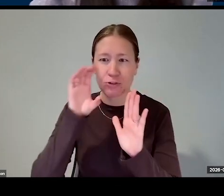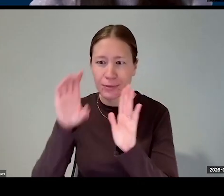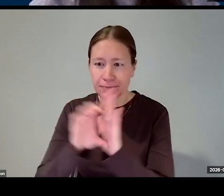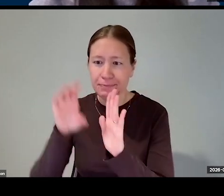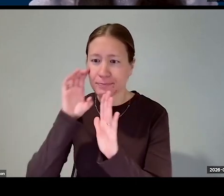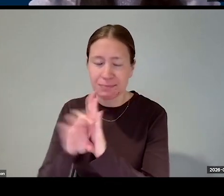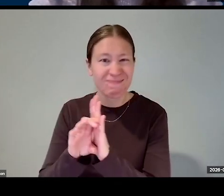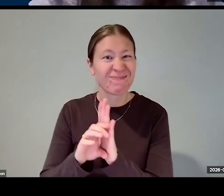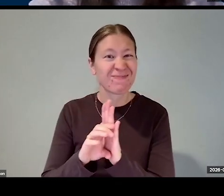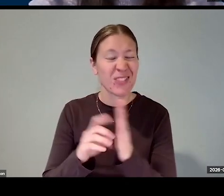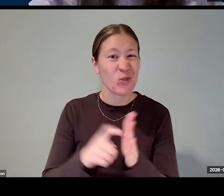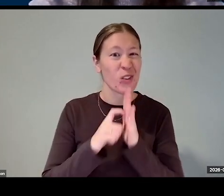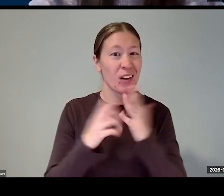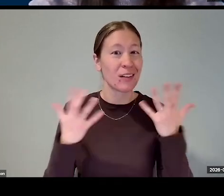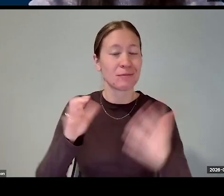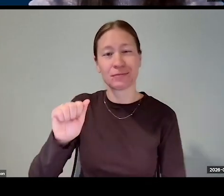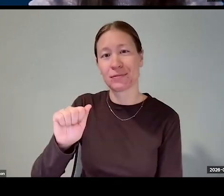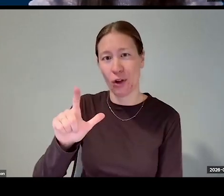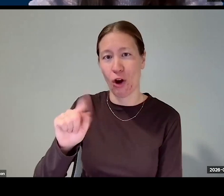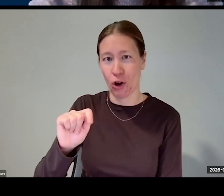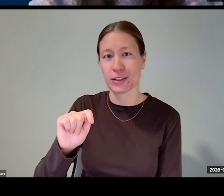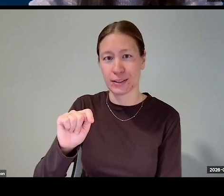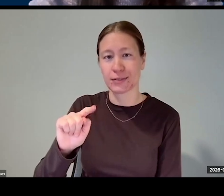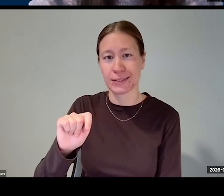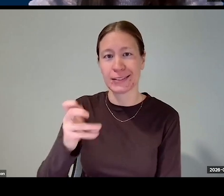So to add alt text, all you have to do is select an image,